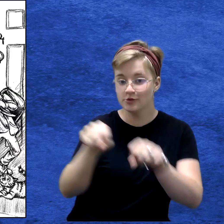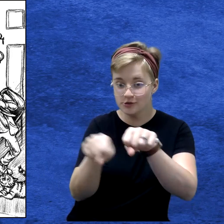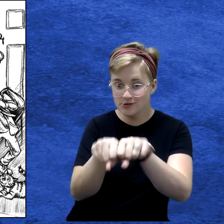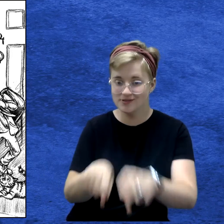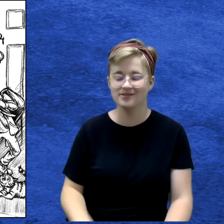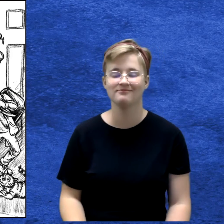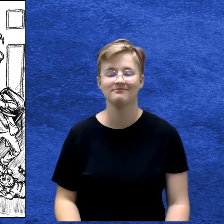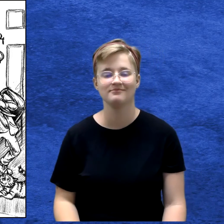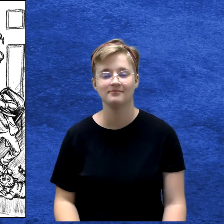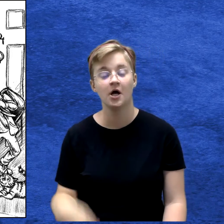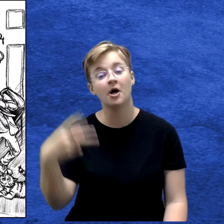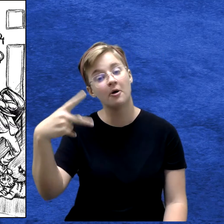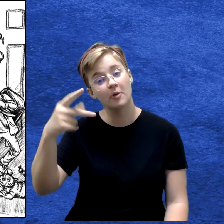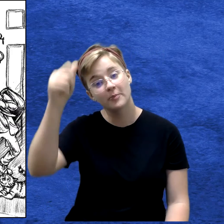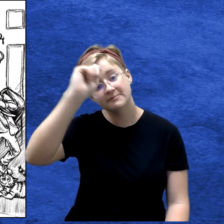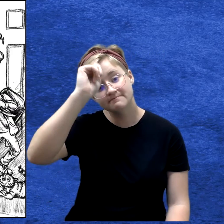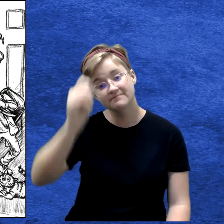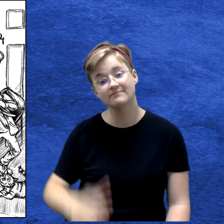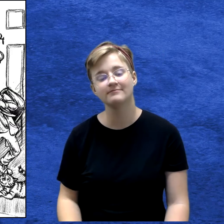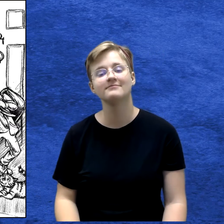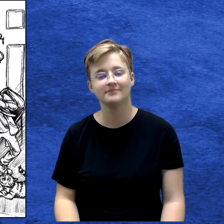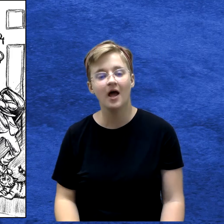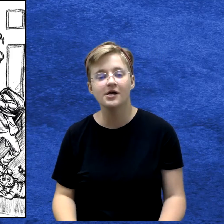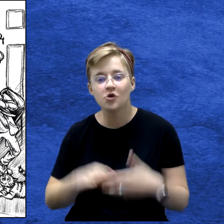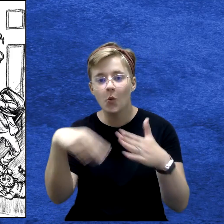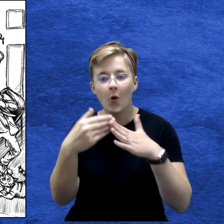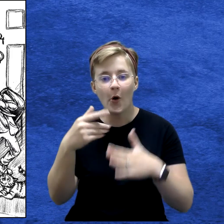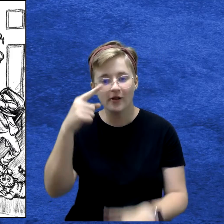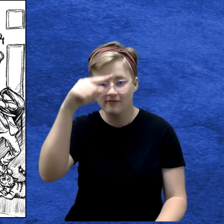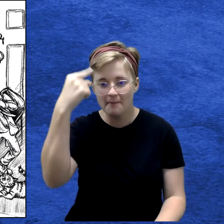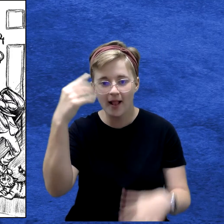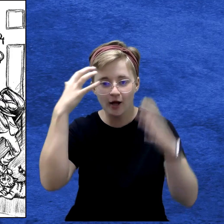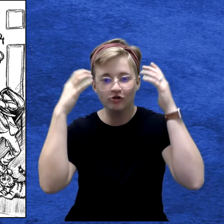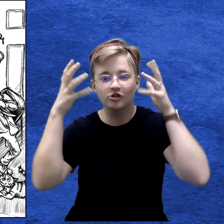A purple baseball cap kept her black curls out of her face.